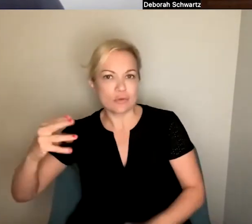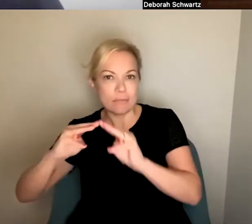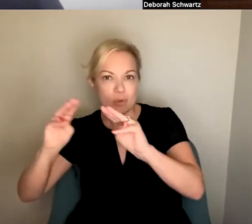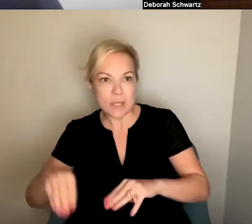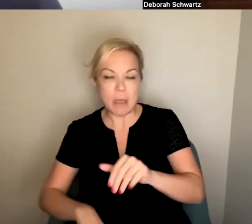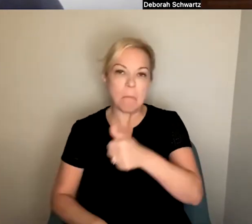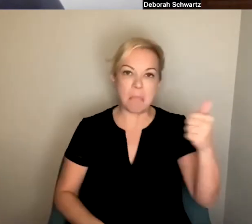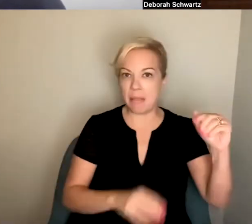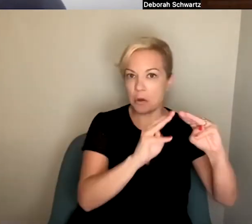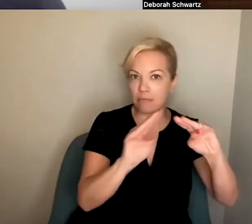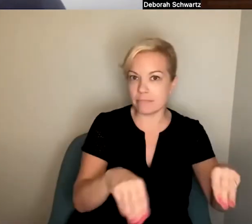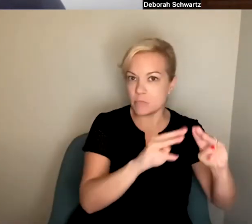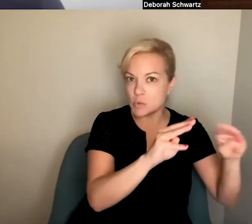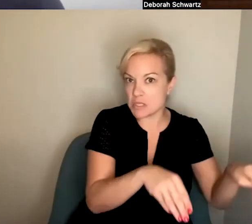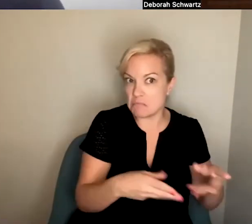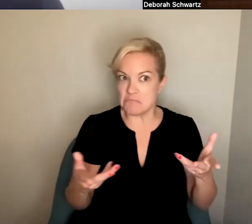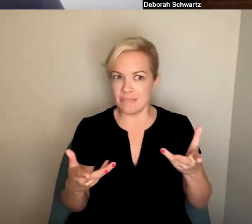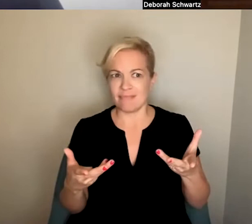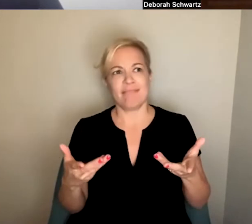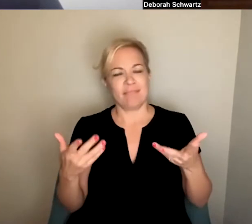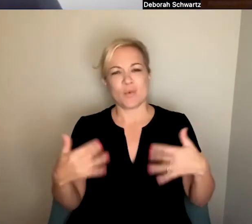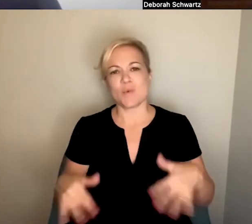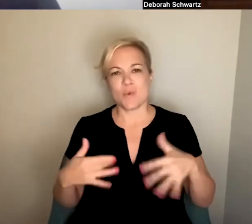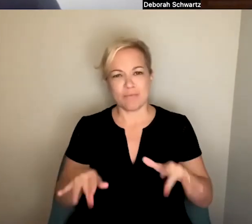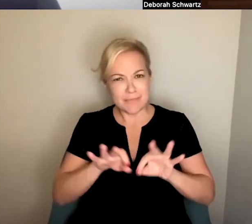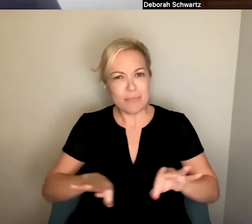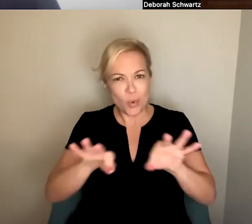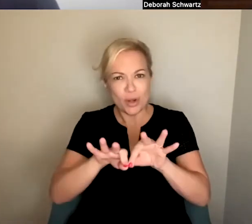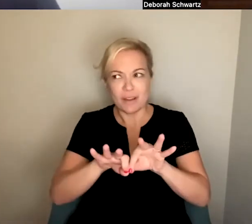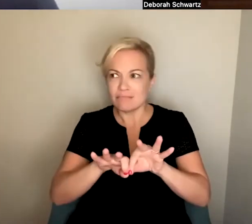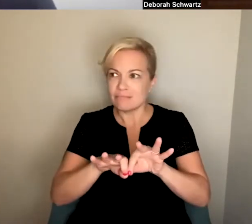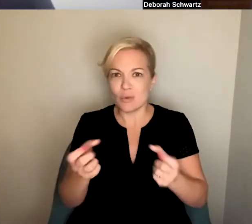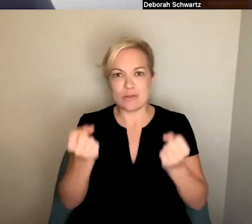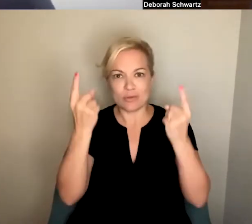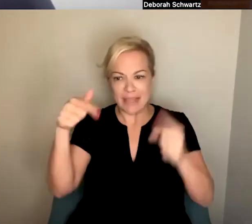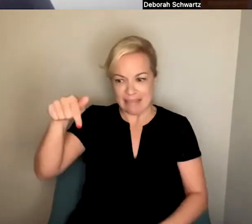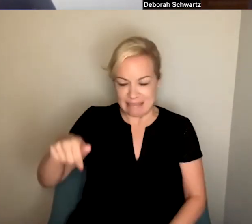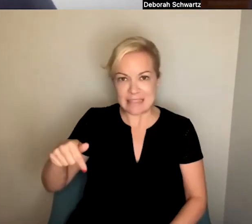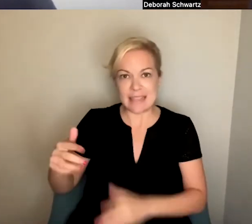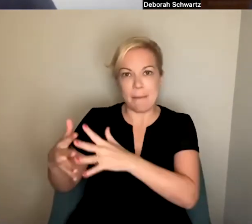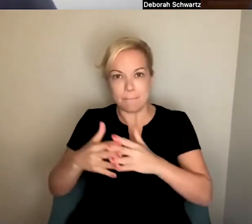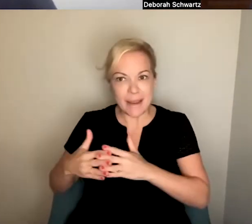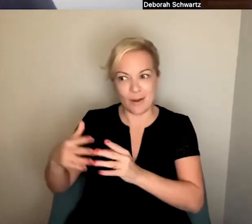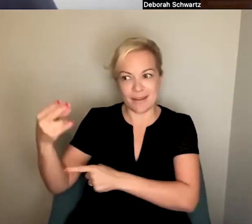I think it's actually a part of American history that is probably underrepresented in museums,